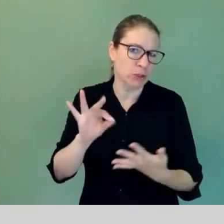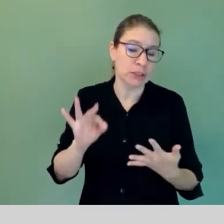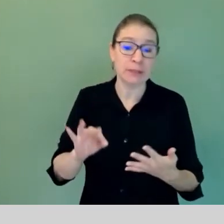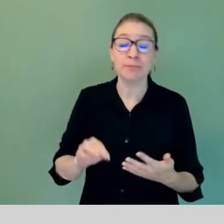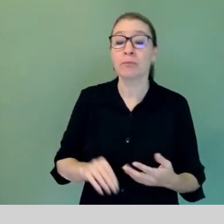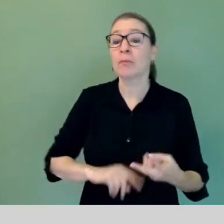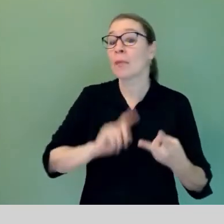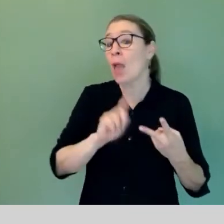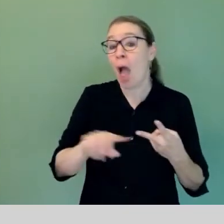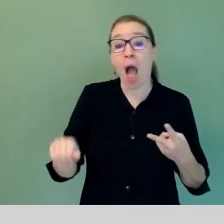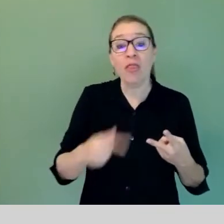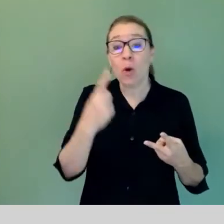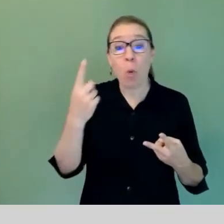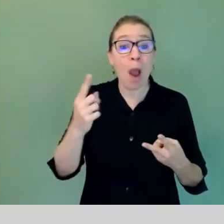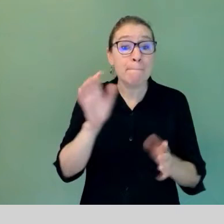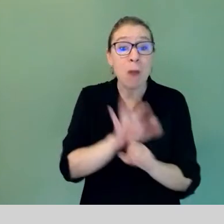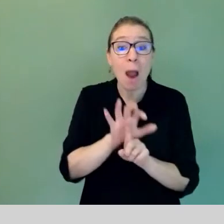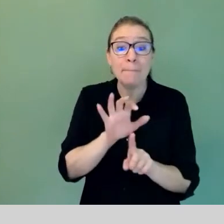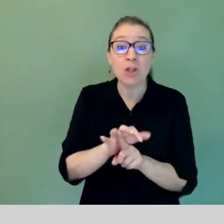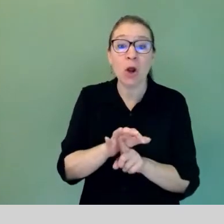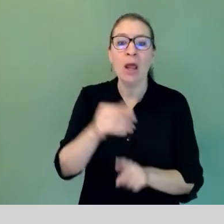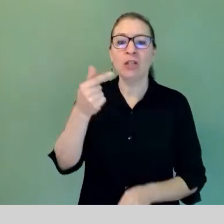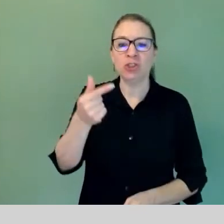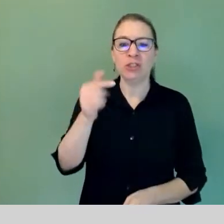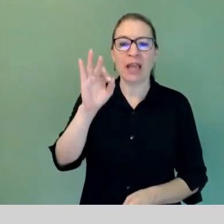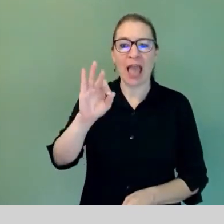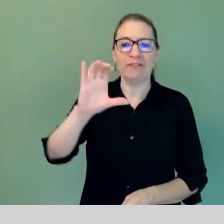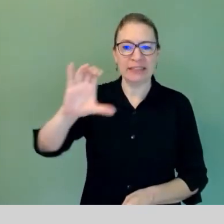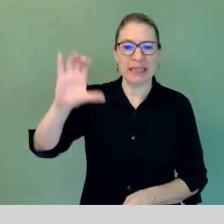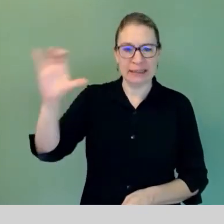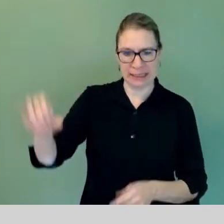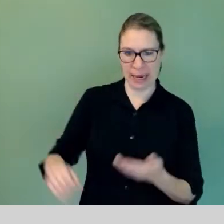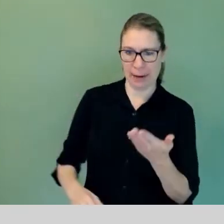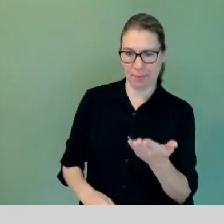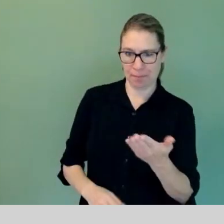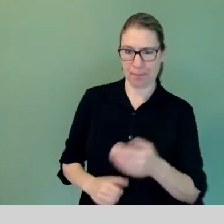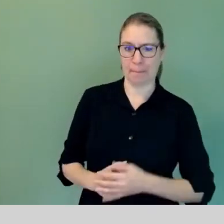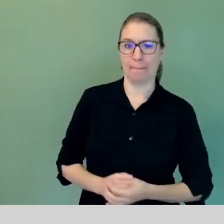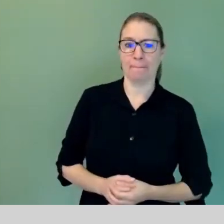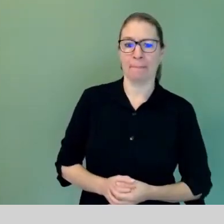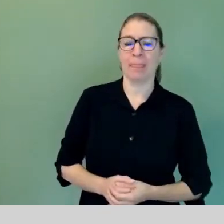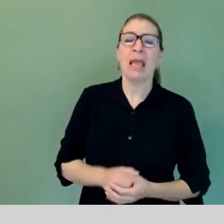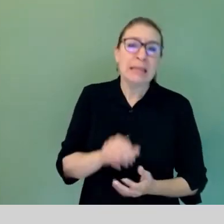Another very popular feature is called the Gammatone Frequency Cepstral Coefficients. So very similar,